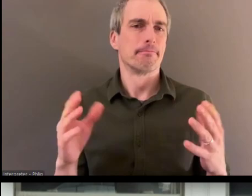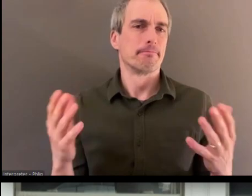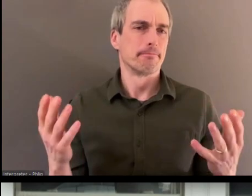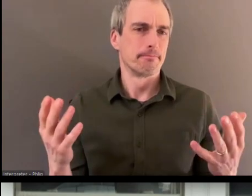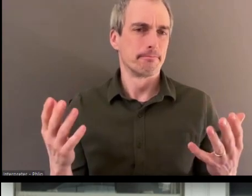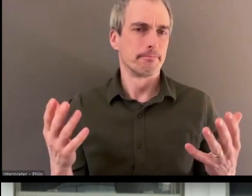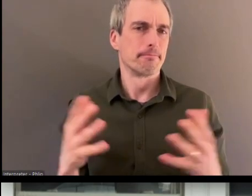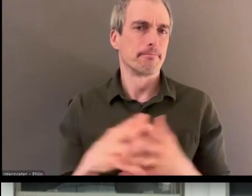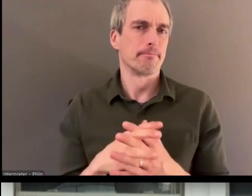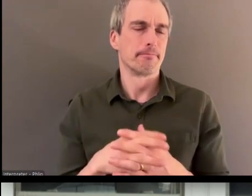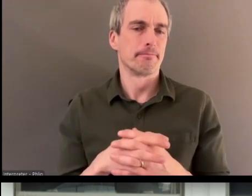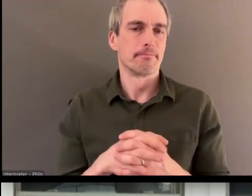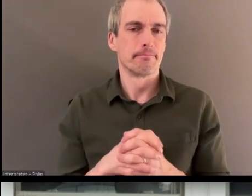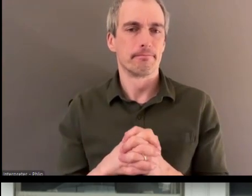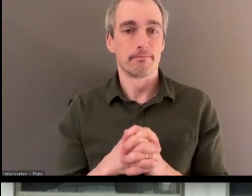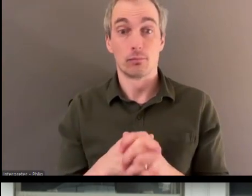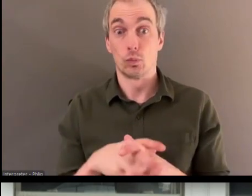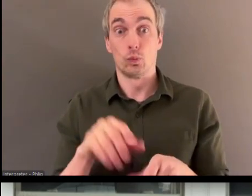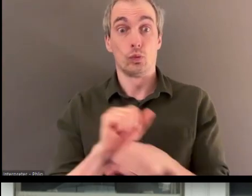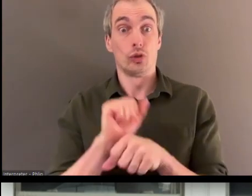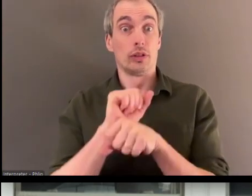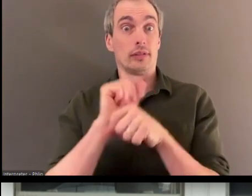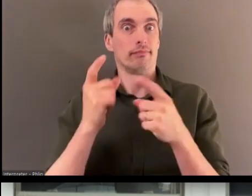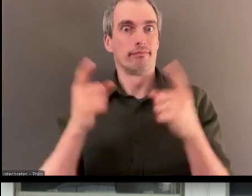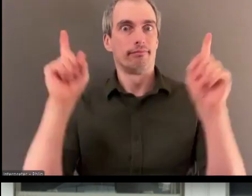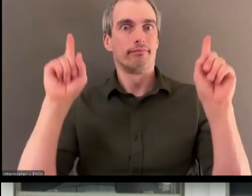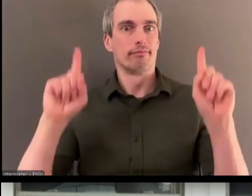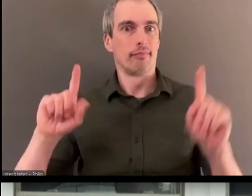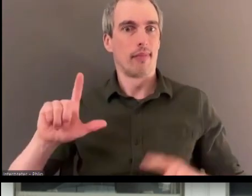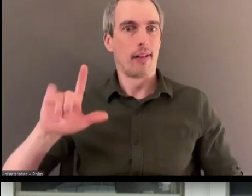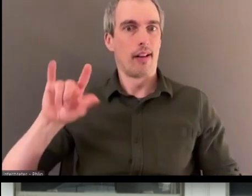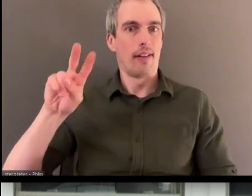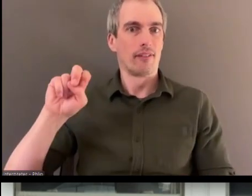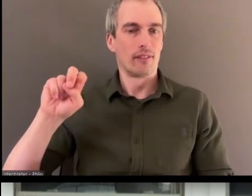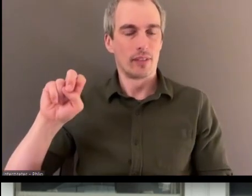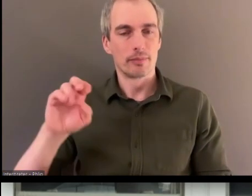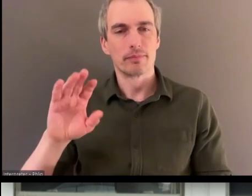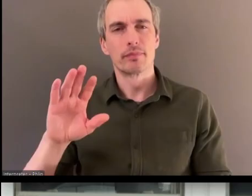So here's a couple other examples. I'm pulling up just another PDF document.